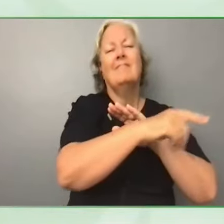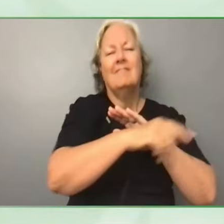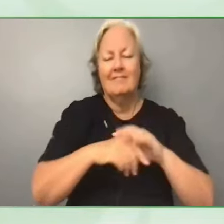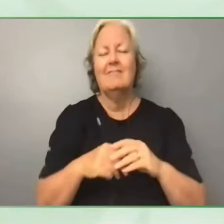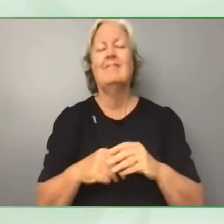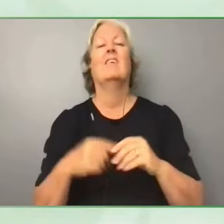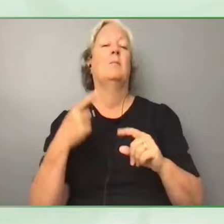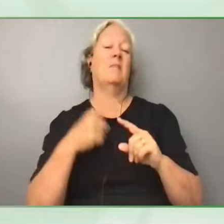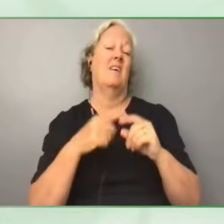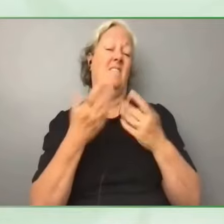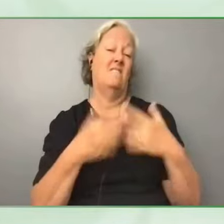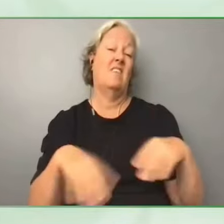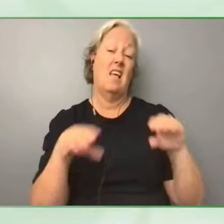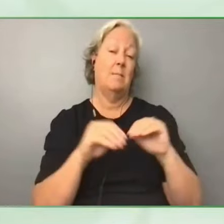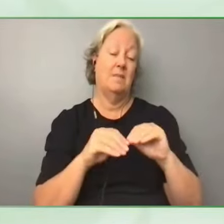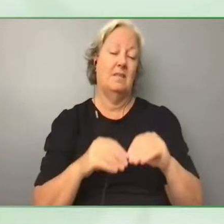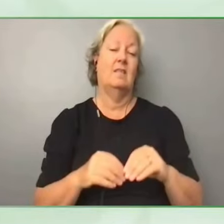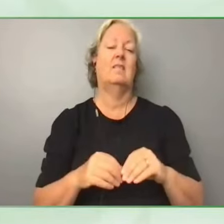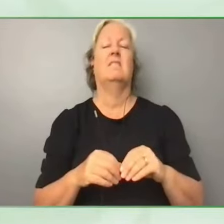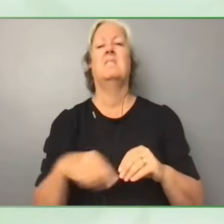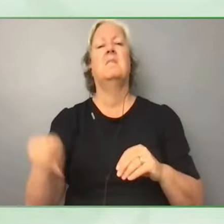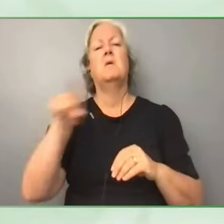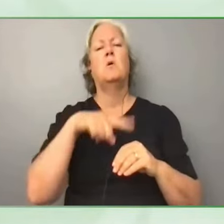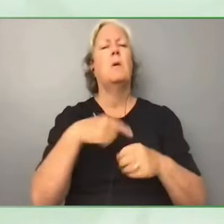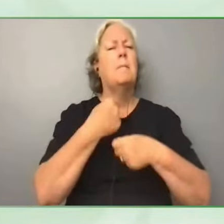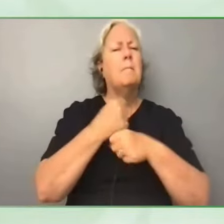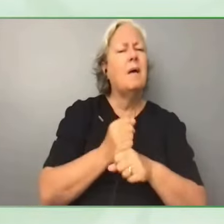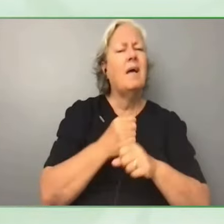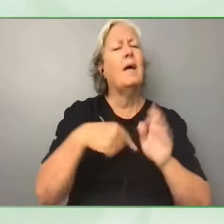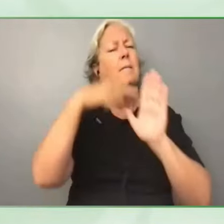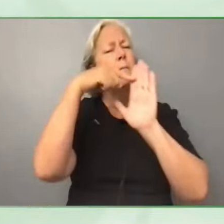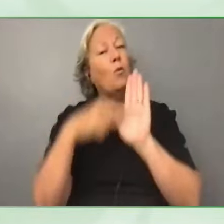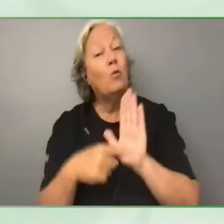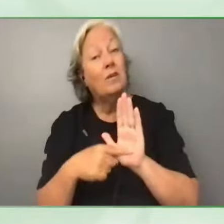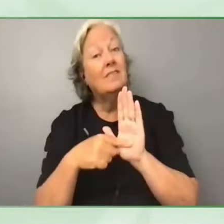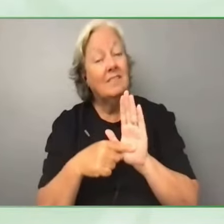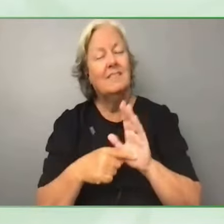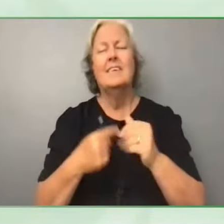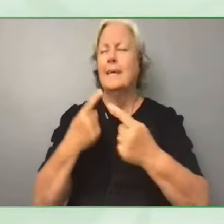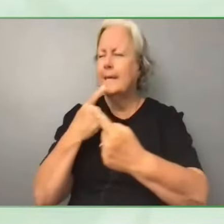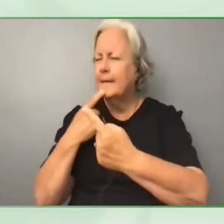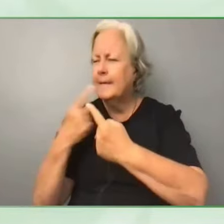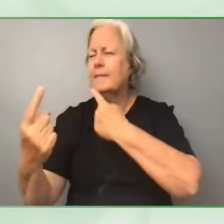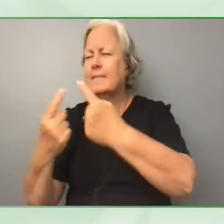The policymakers, we are working a lot of move to the policymakers to